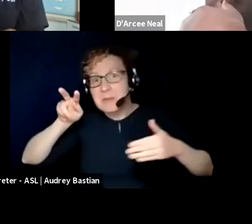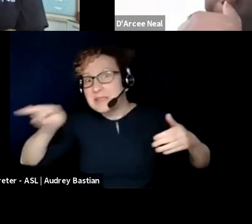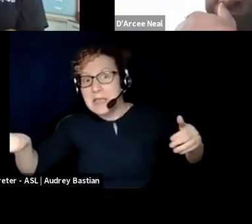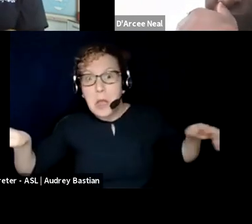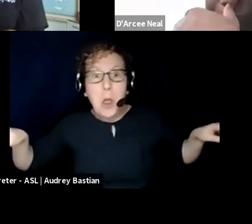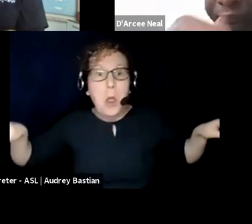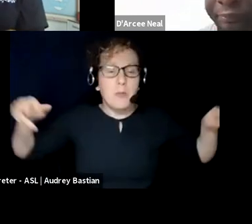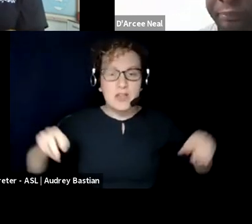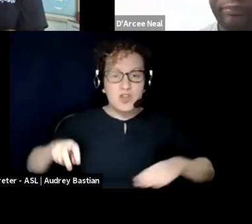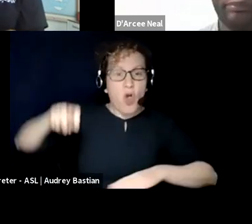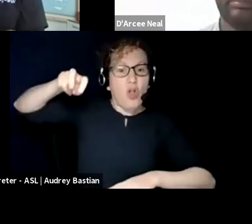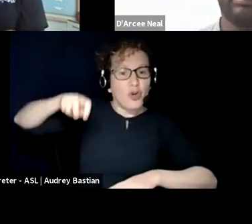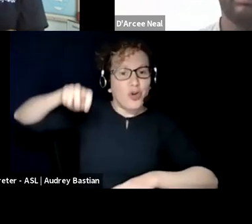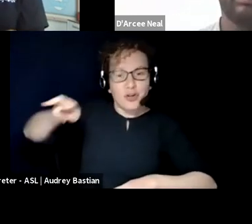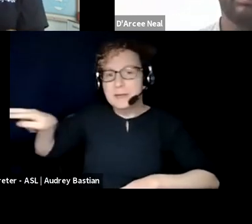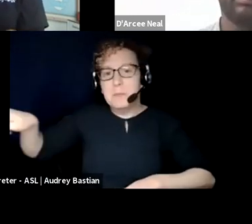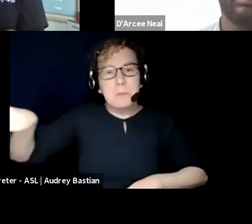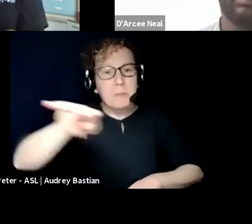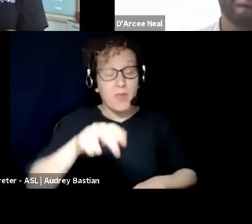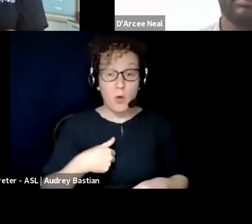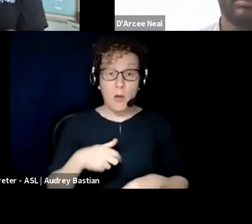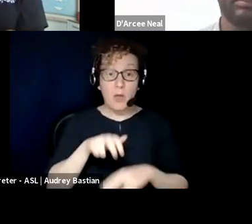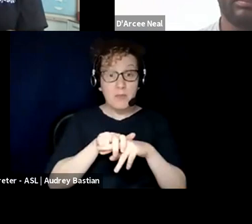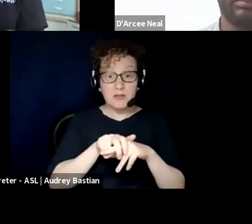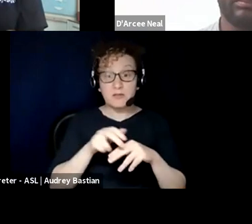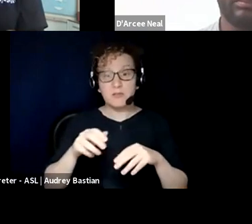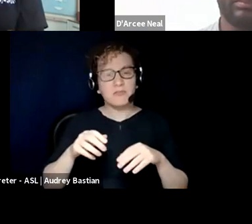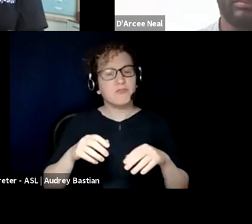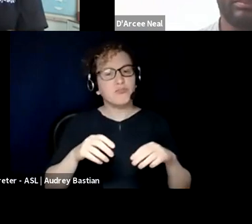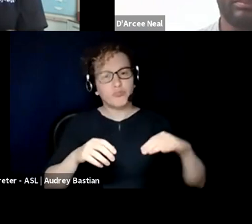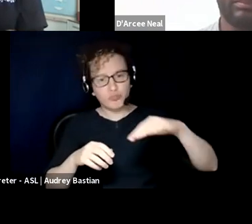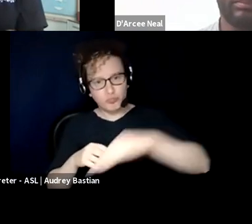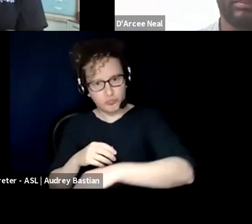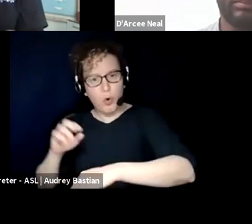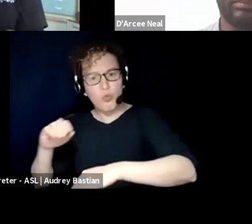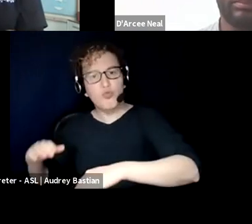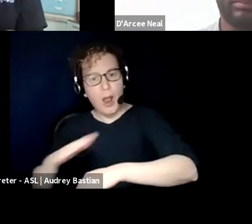on the bus, everything was fine. They put down the ramps for me to get on and everything.